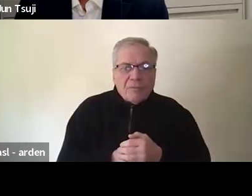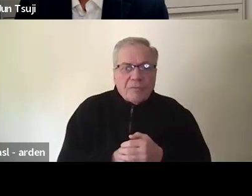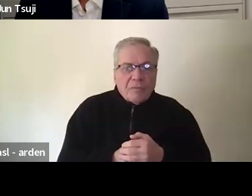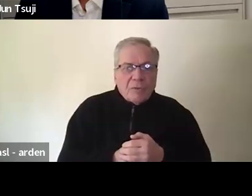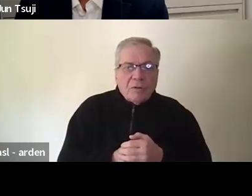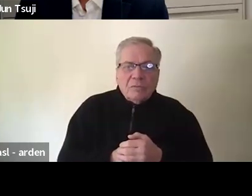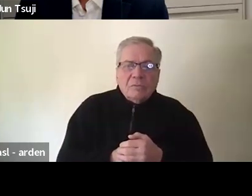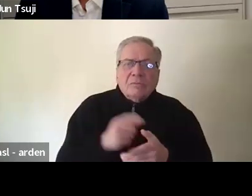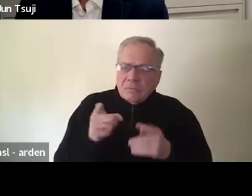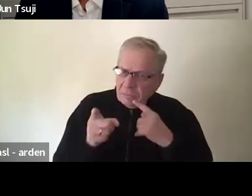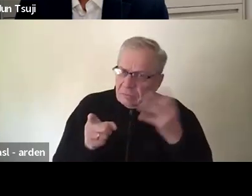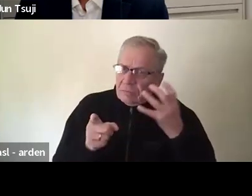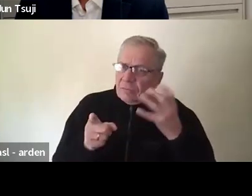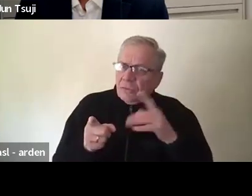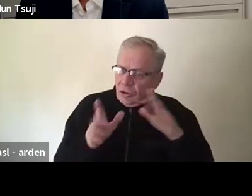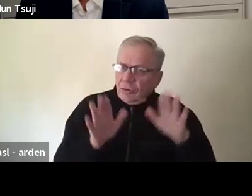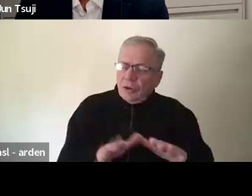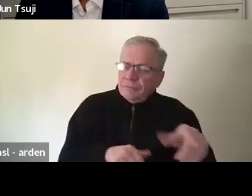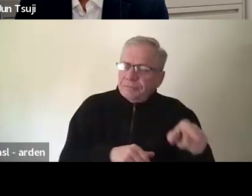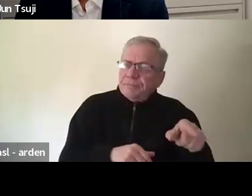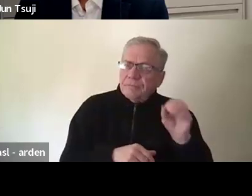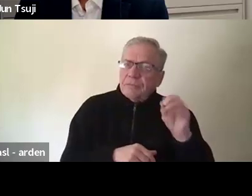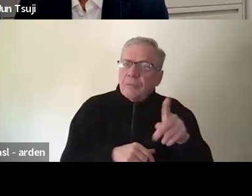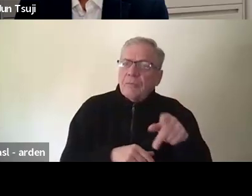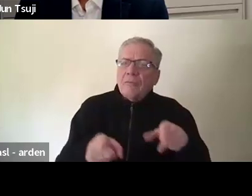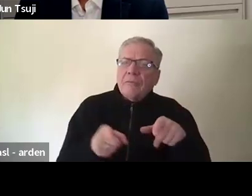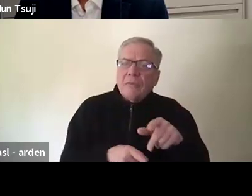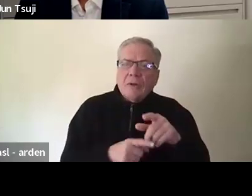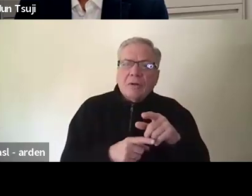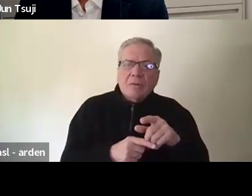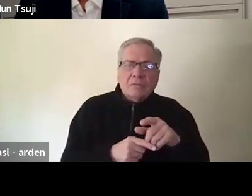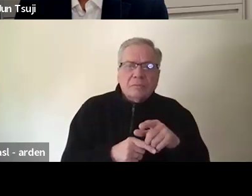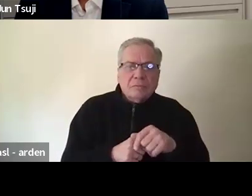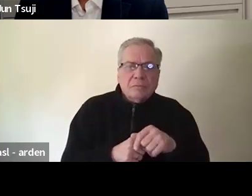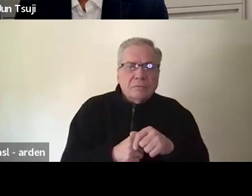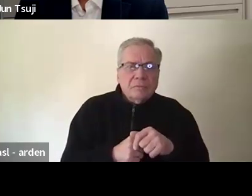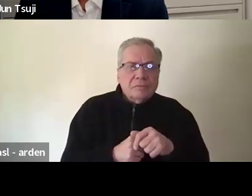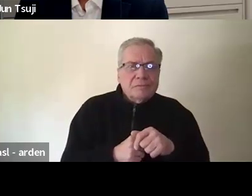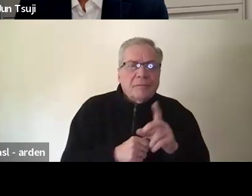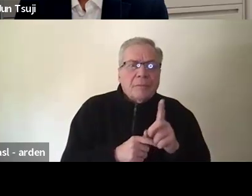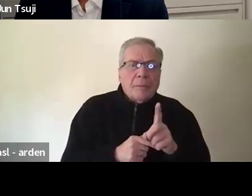Thank you for sharing about your project. Diana.